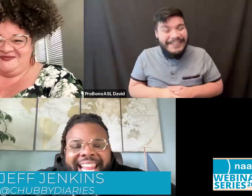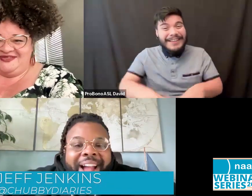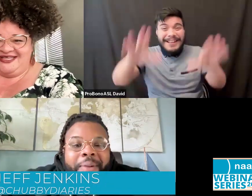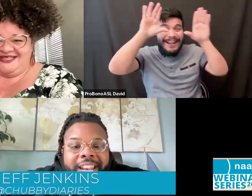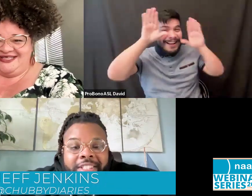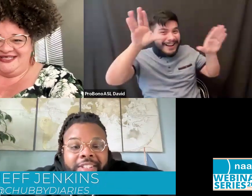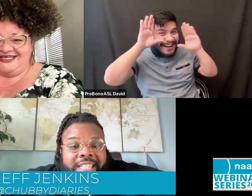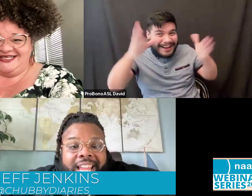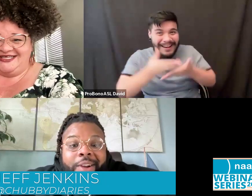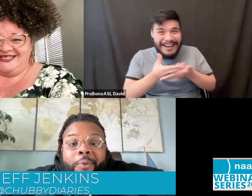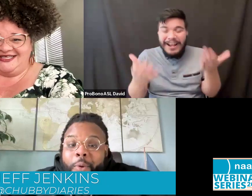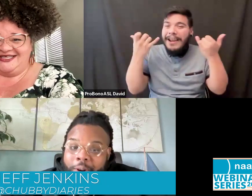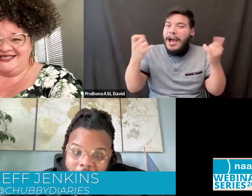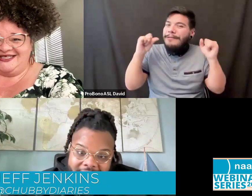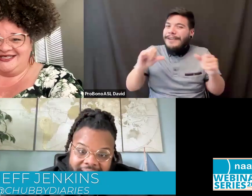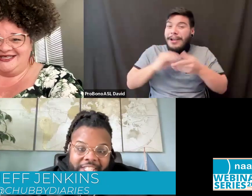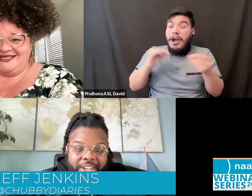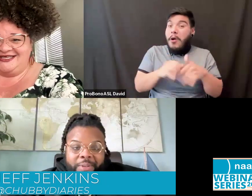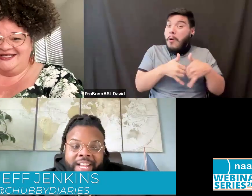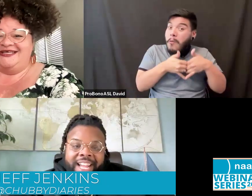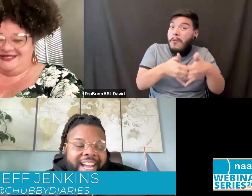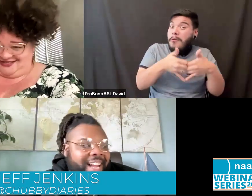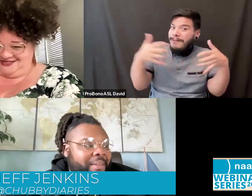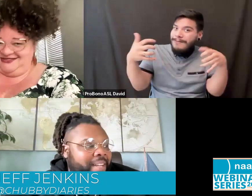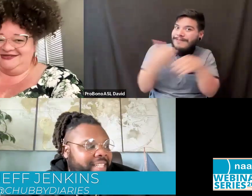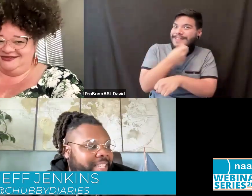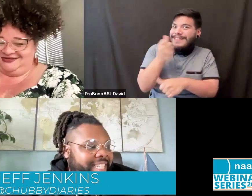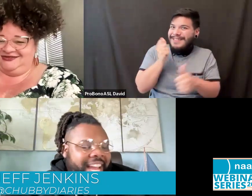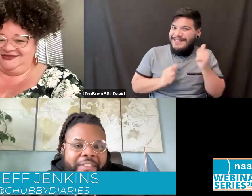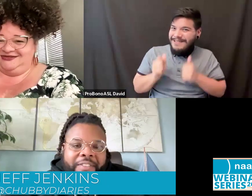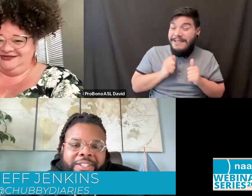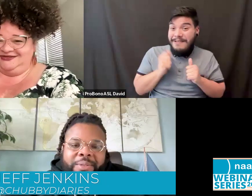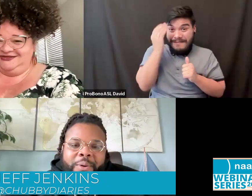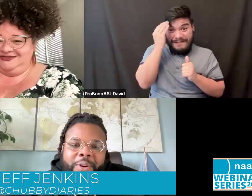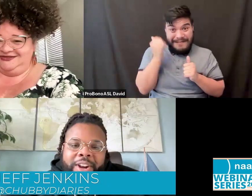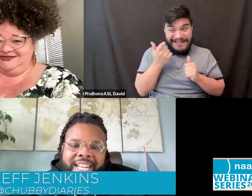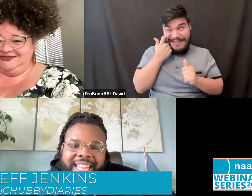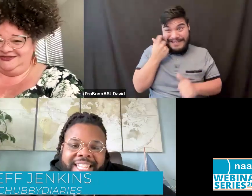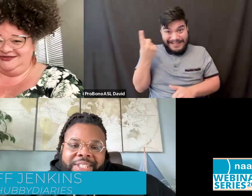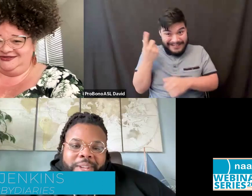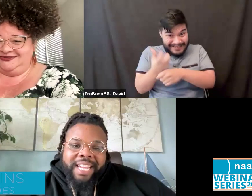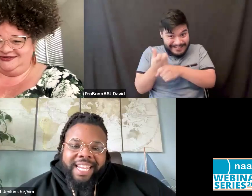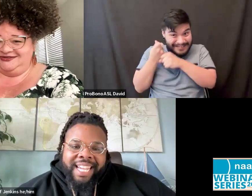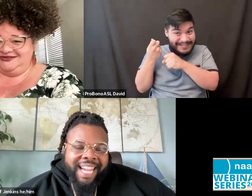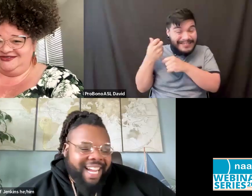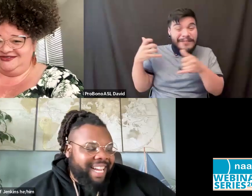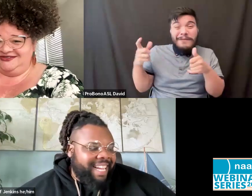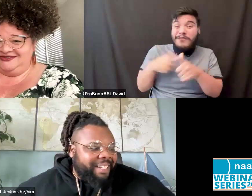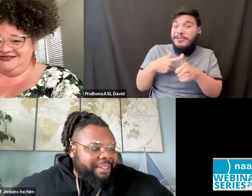And now we can also say award winning show because we just got our first award this week